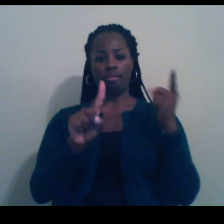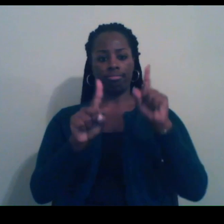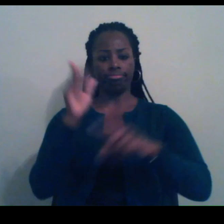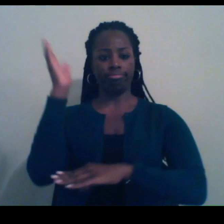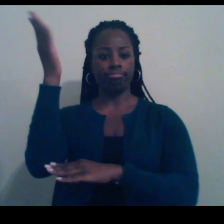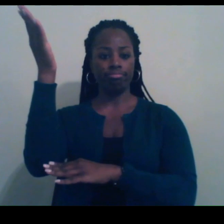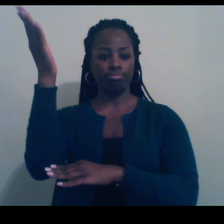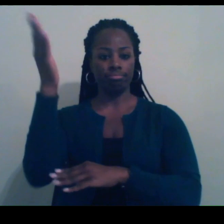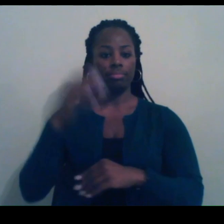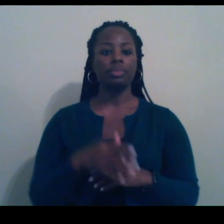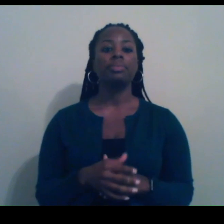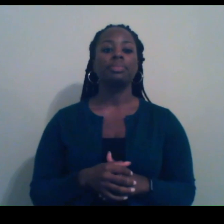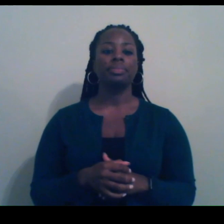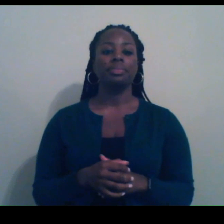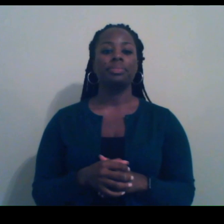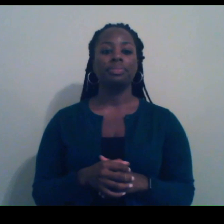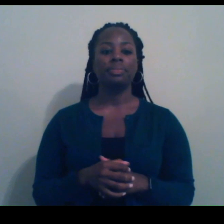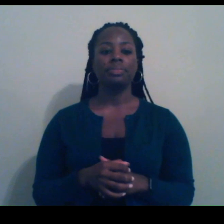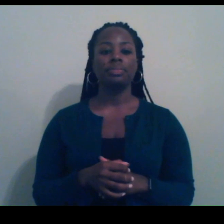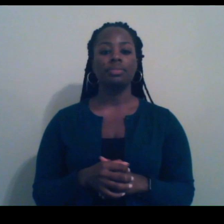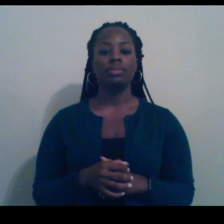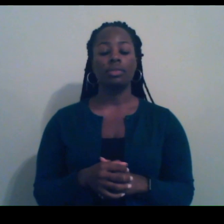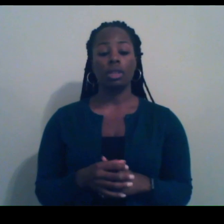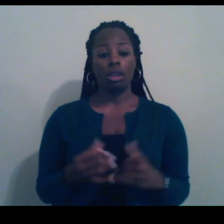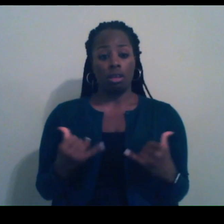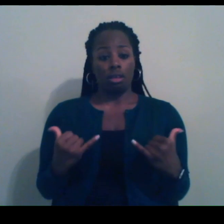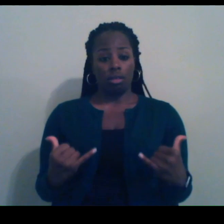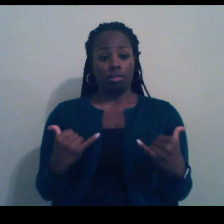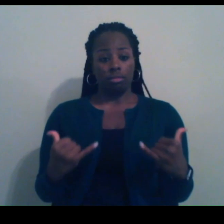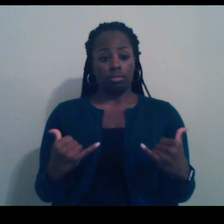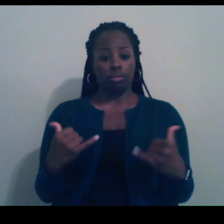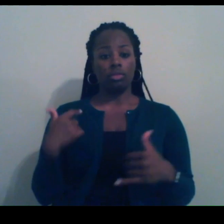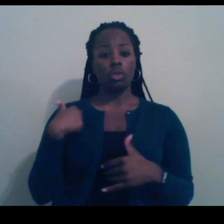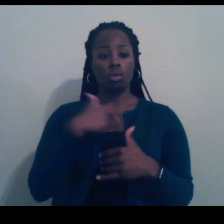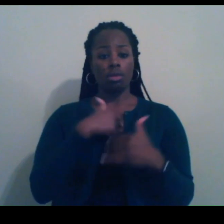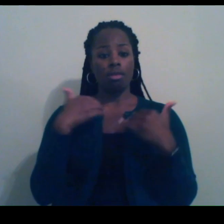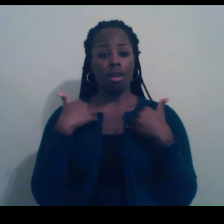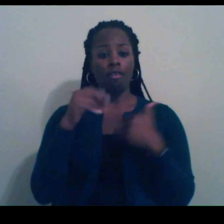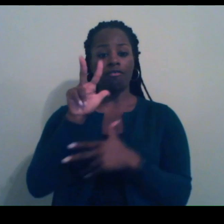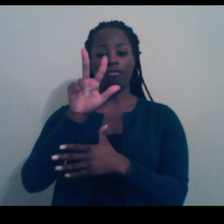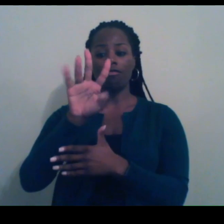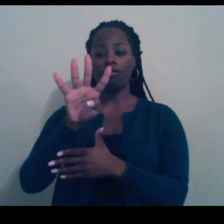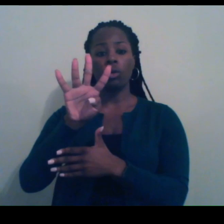at the present moment we have 43 domestic cases of the coronavirus